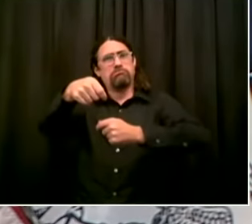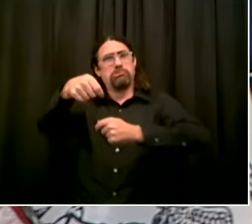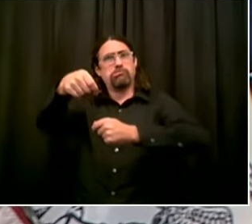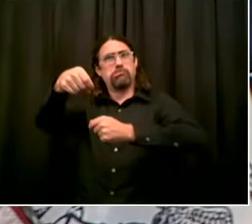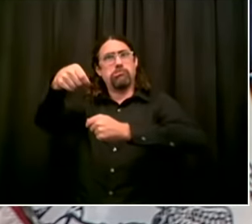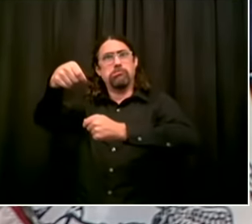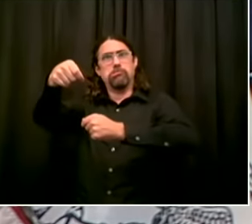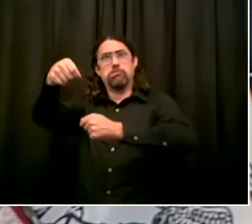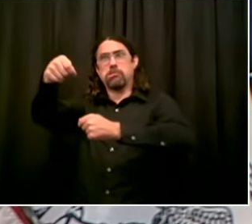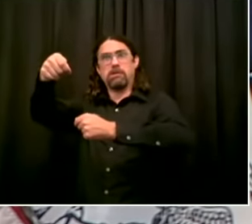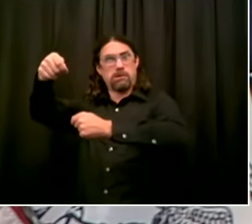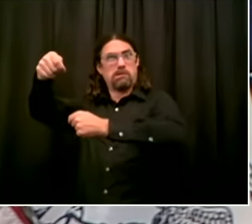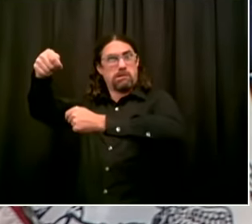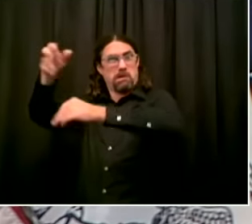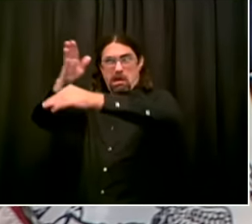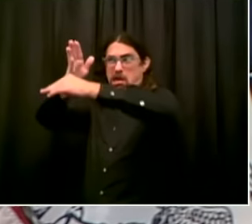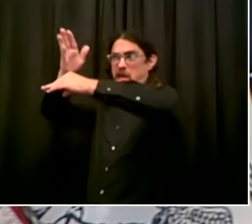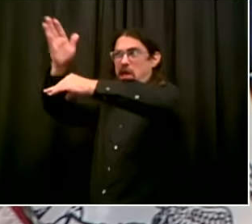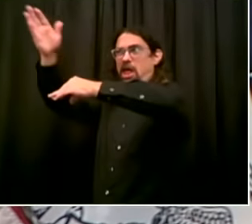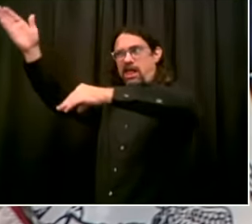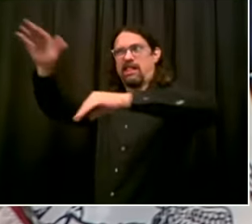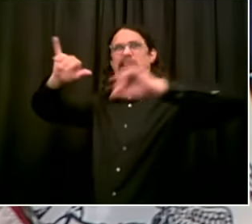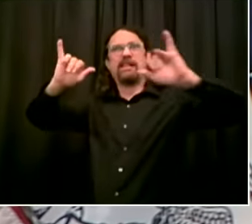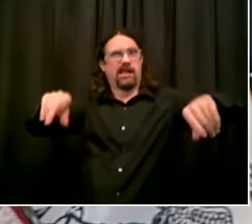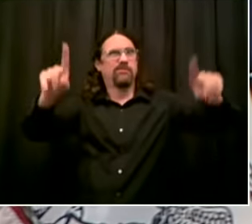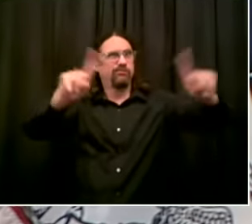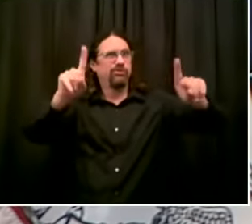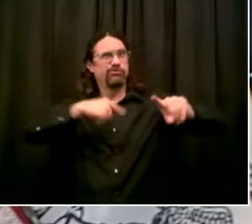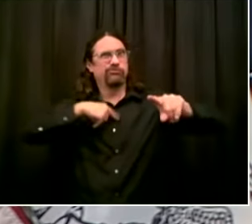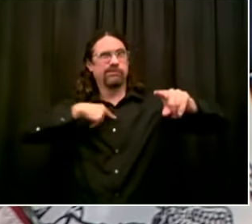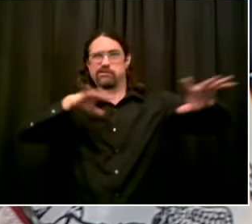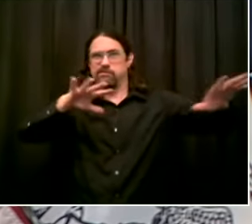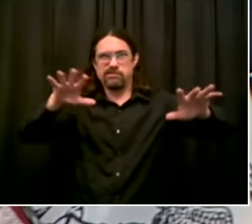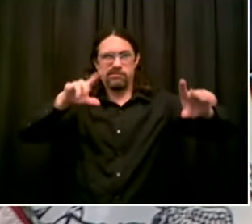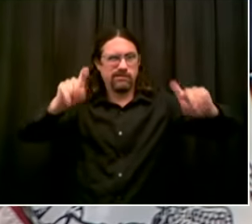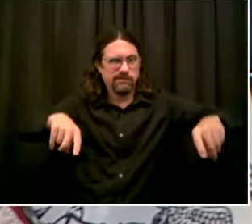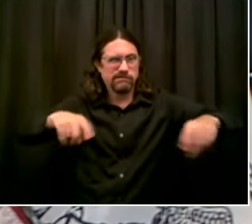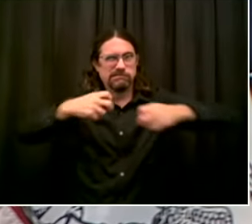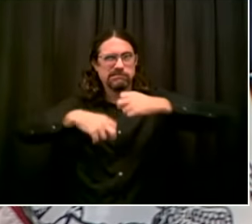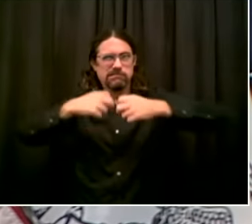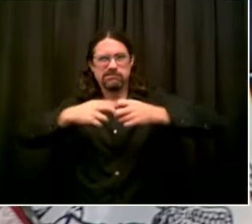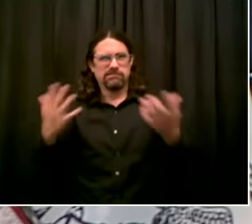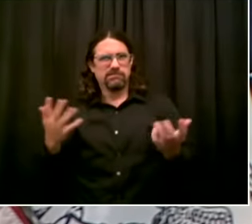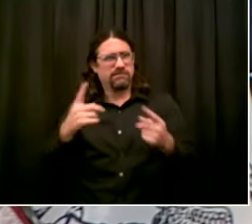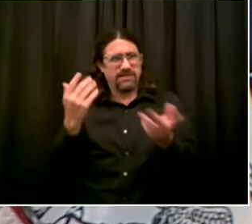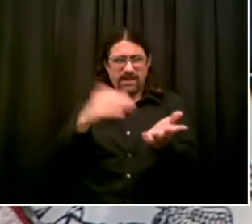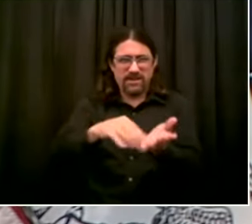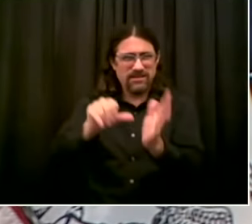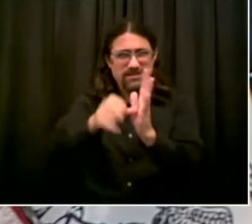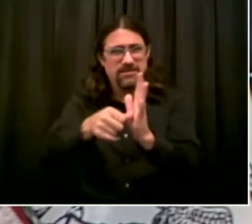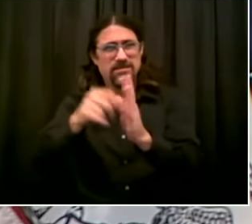WATCH EEVRY DAY, IF WE SEE